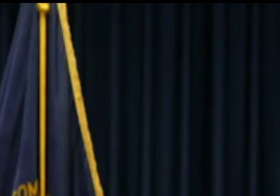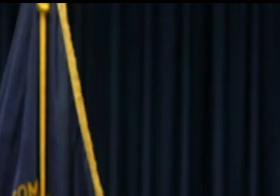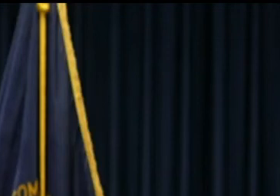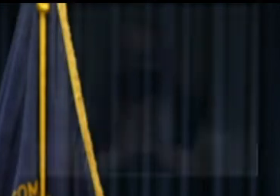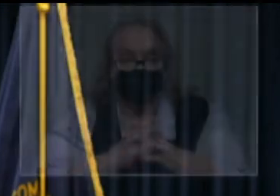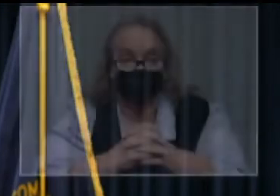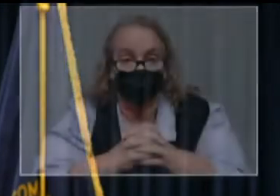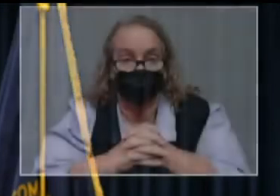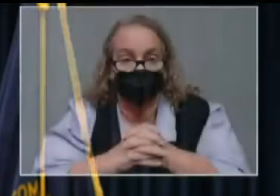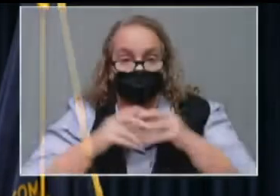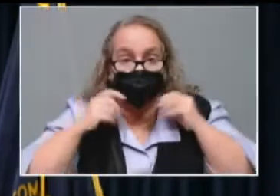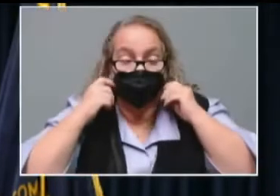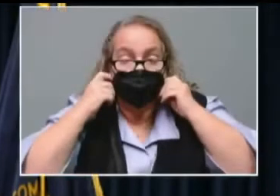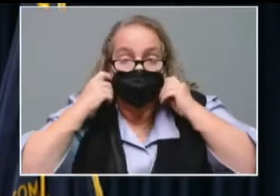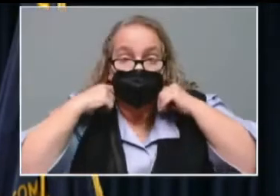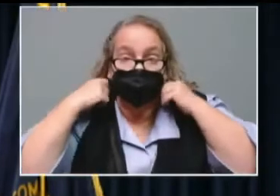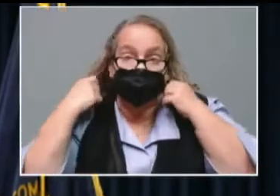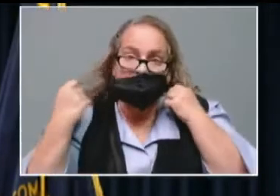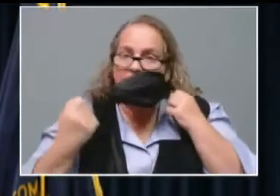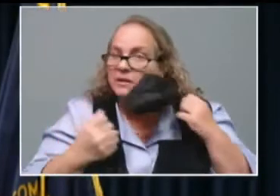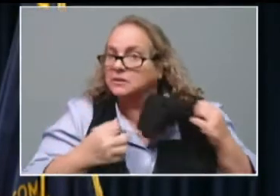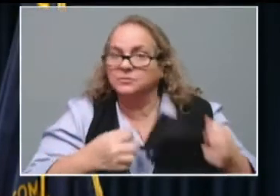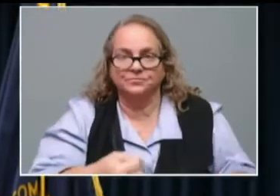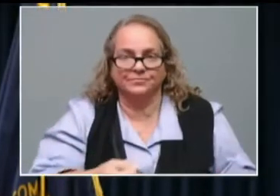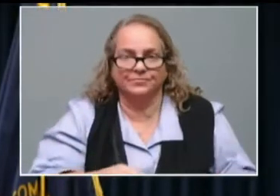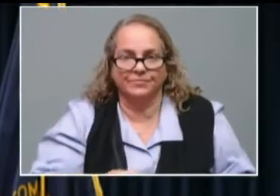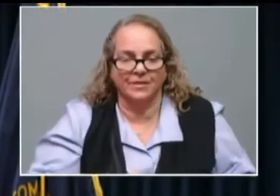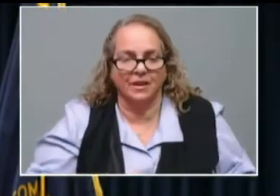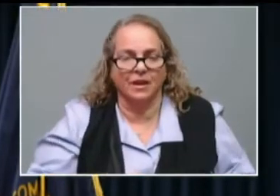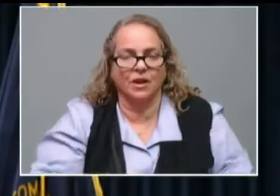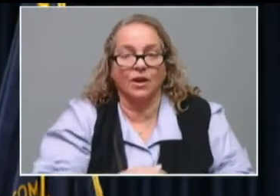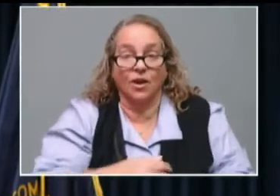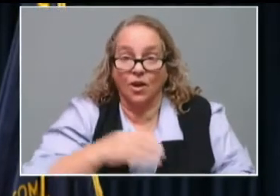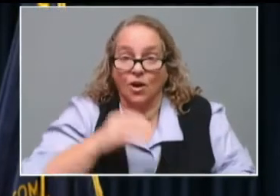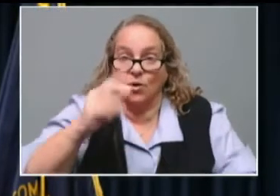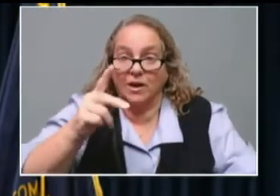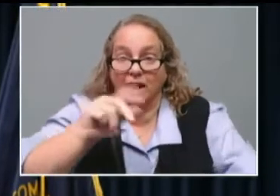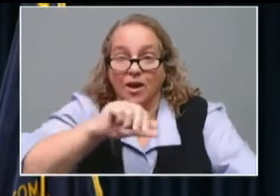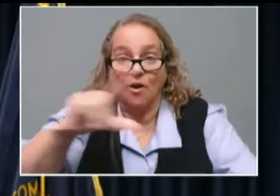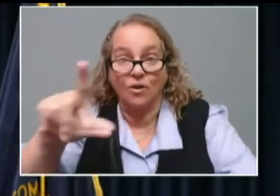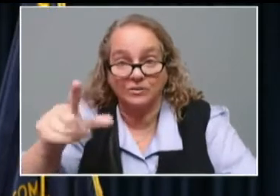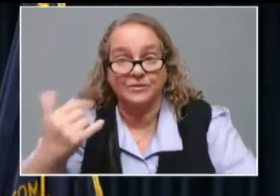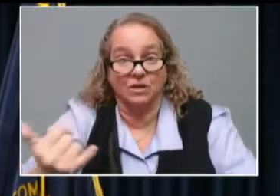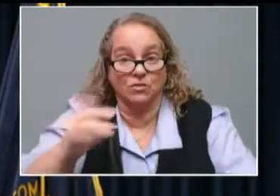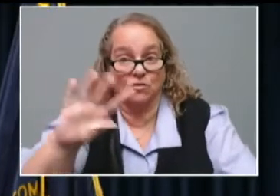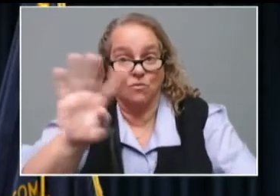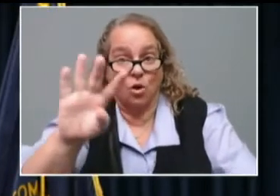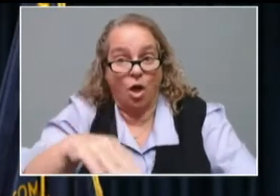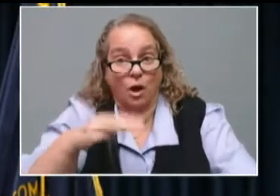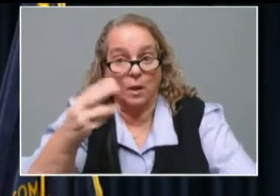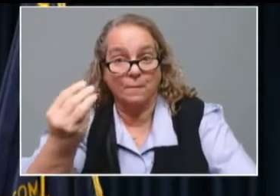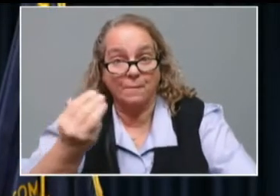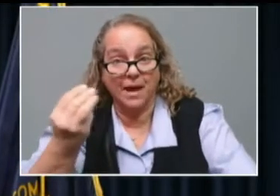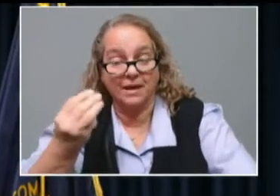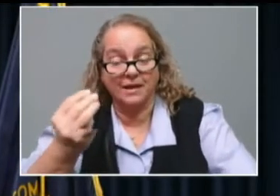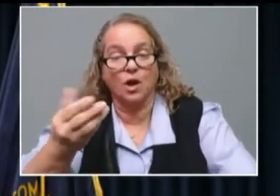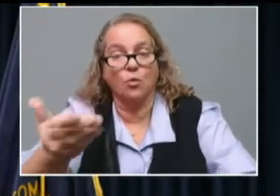Yeah. All right, everybody. It's 4:00 on Monday. Welcome to our update. Today is